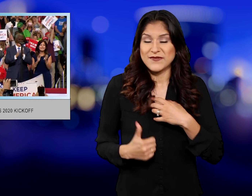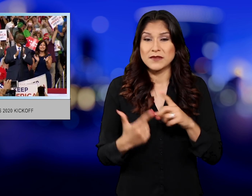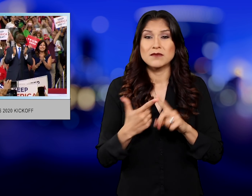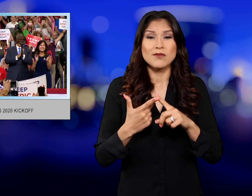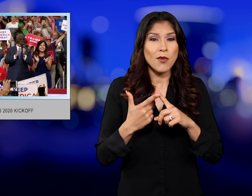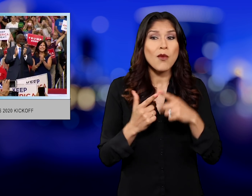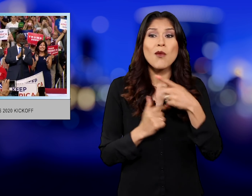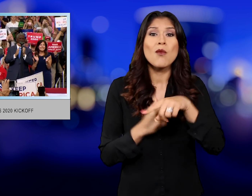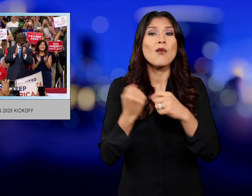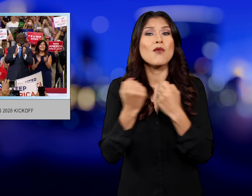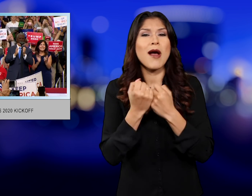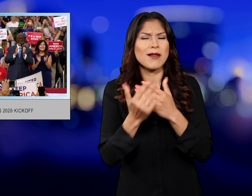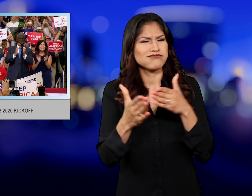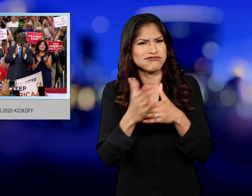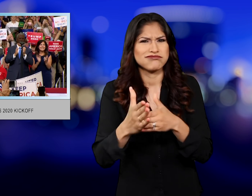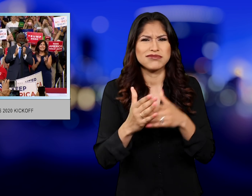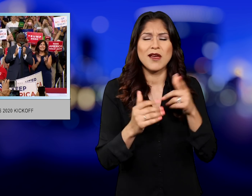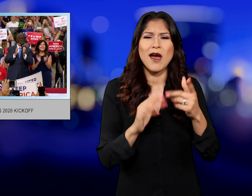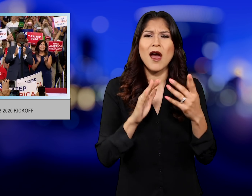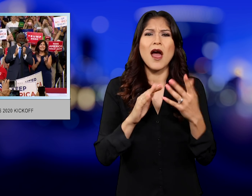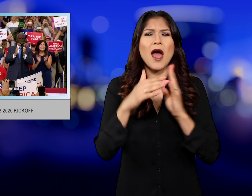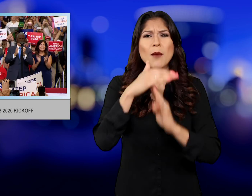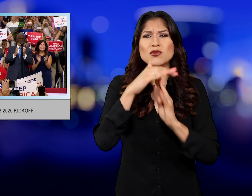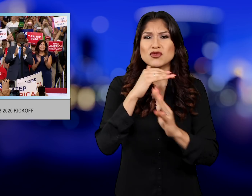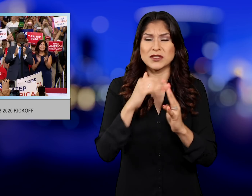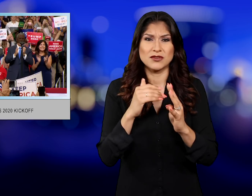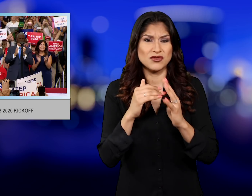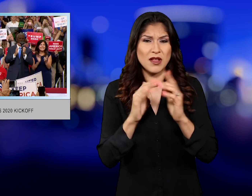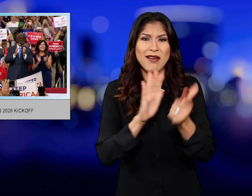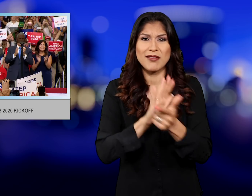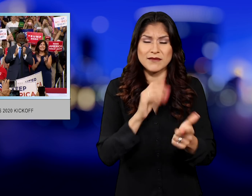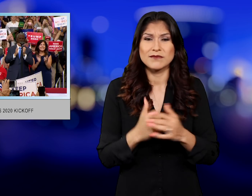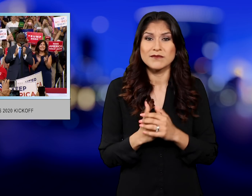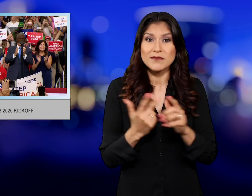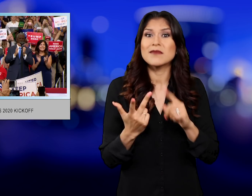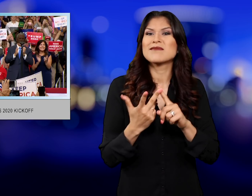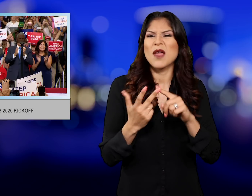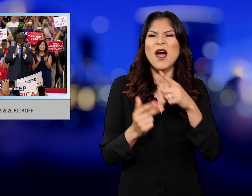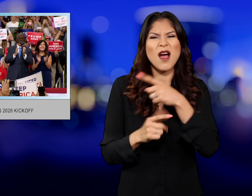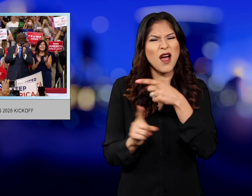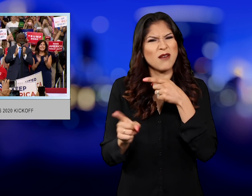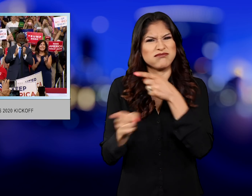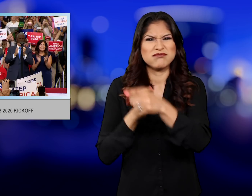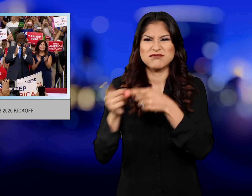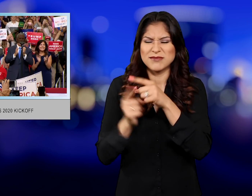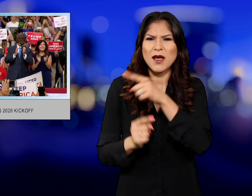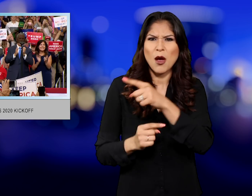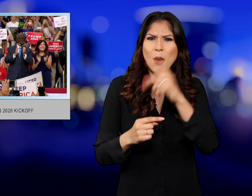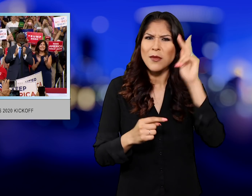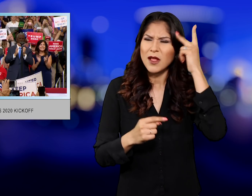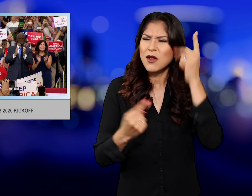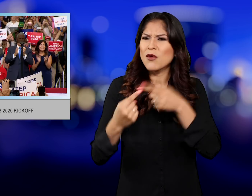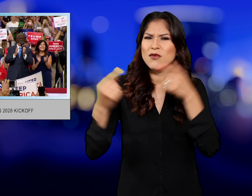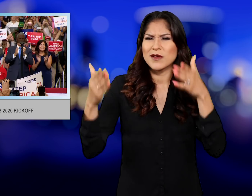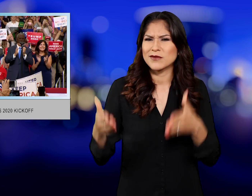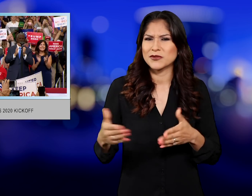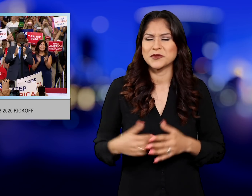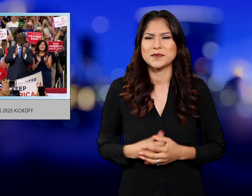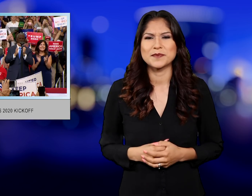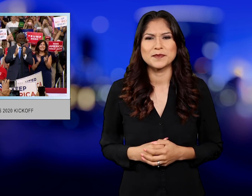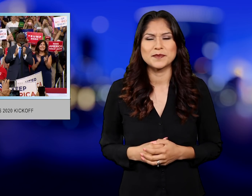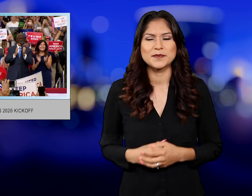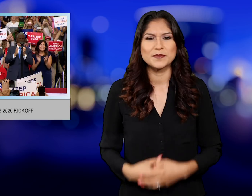grievances, rallying against illegal immigration and attacks on his political rivals.